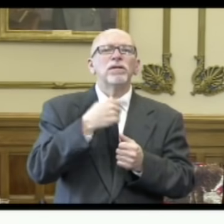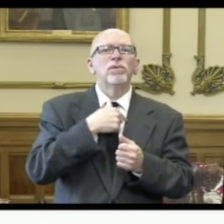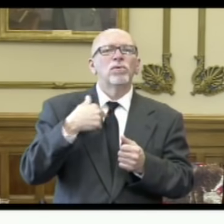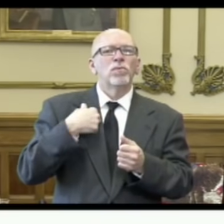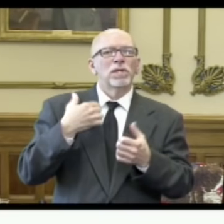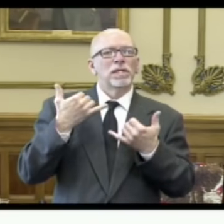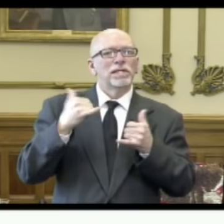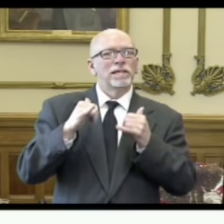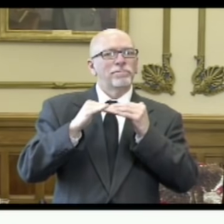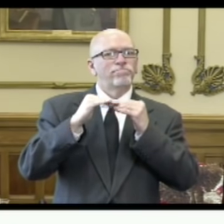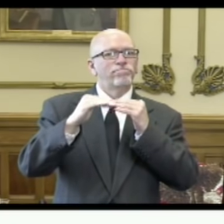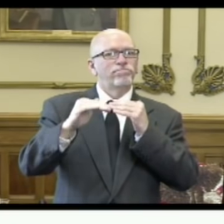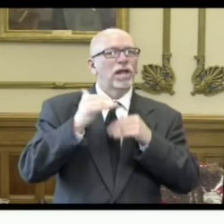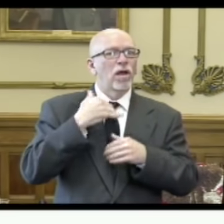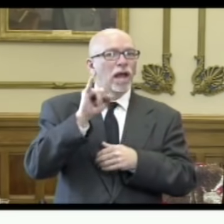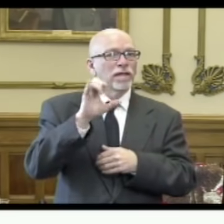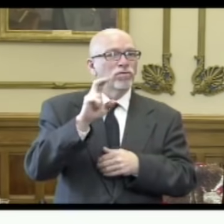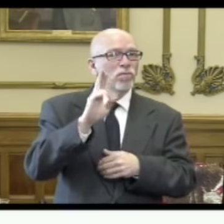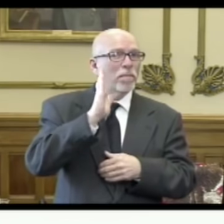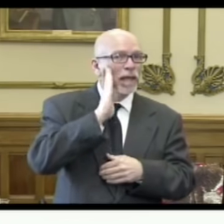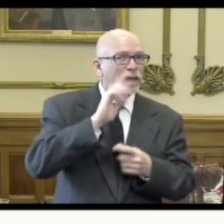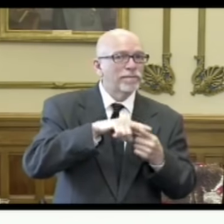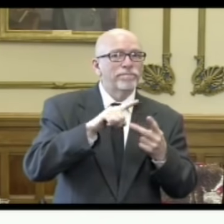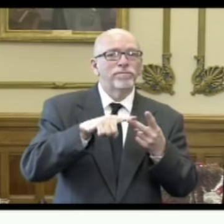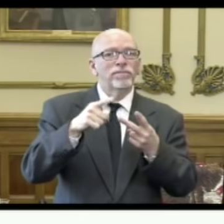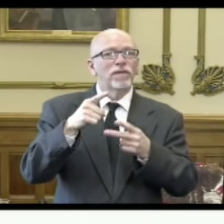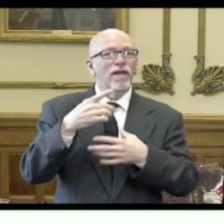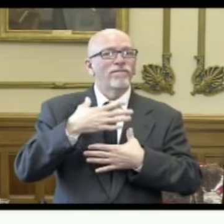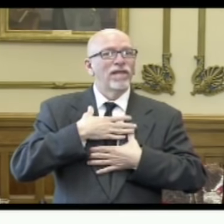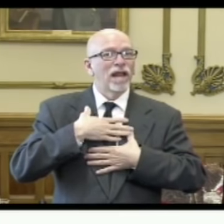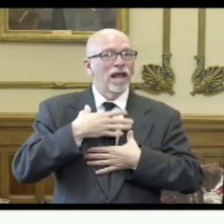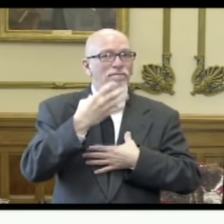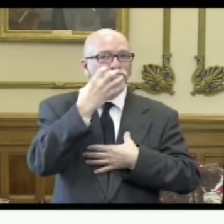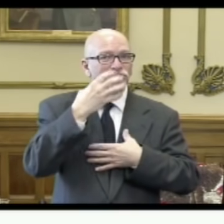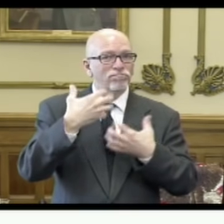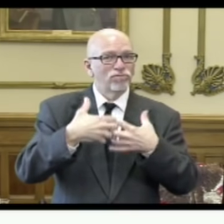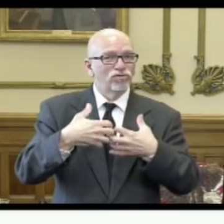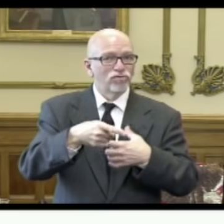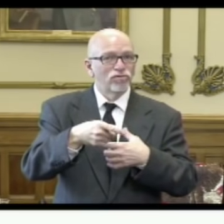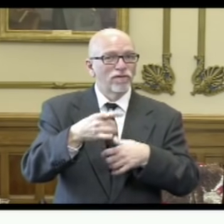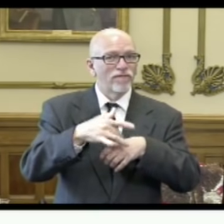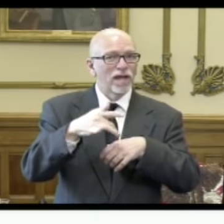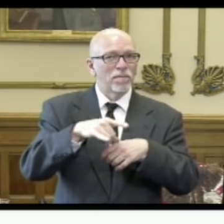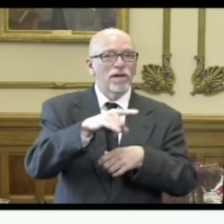CONFIRMED TO HAVE DIED FROM COVID-19. YOU CAN SEE THAT WE